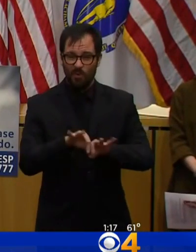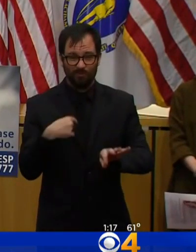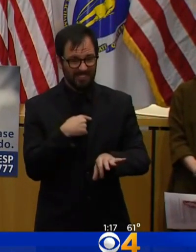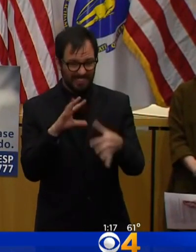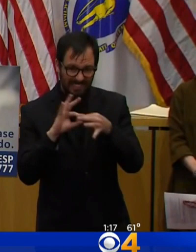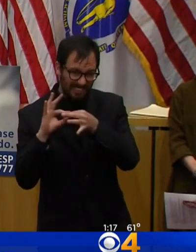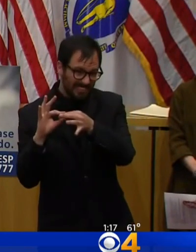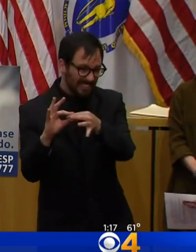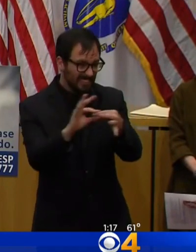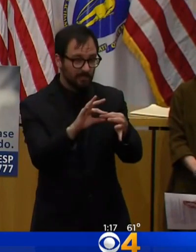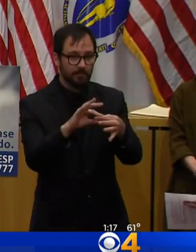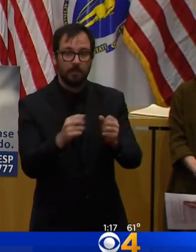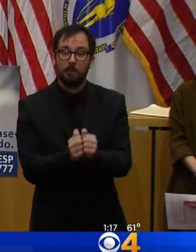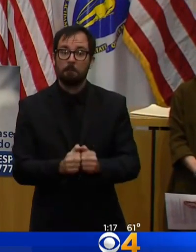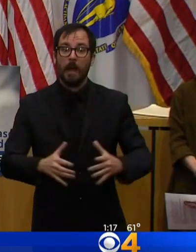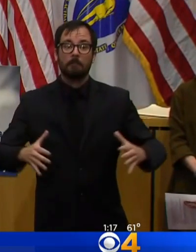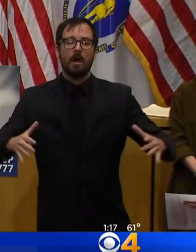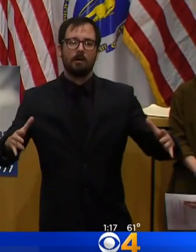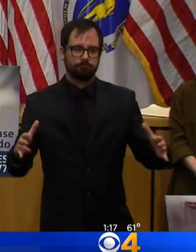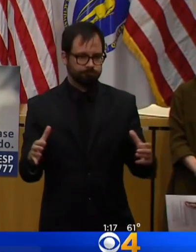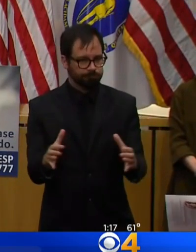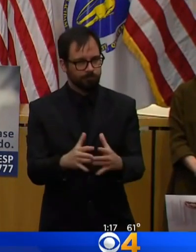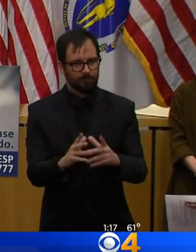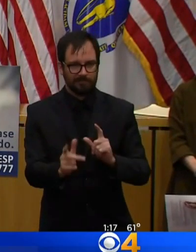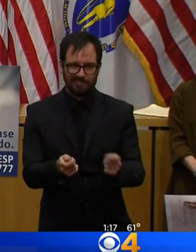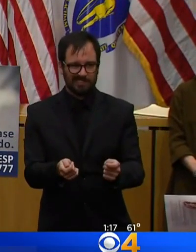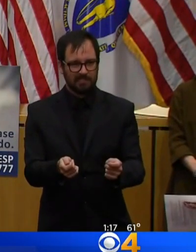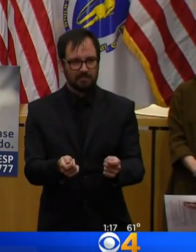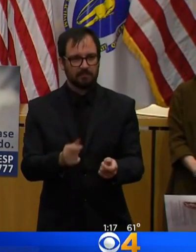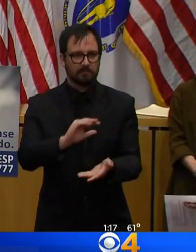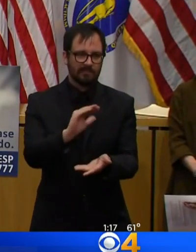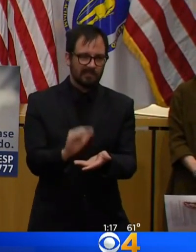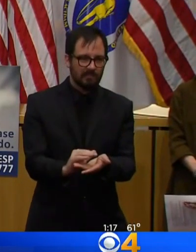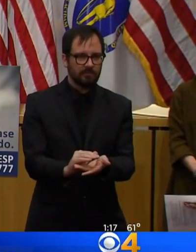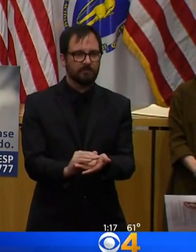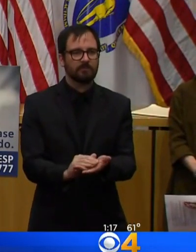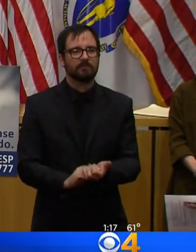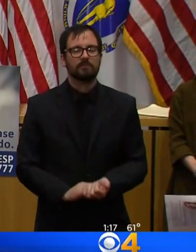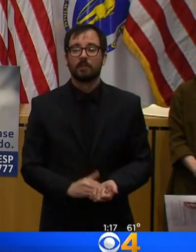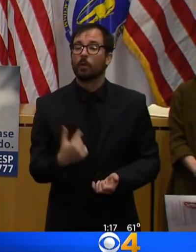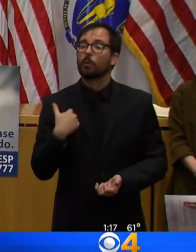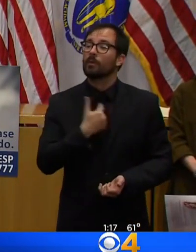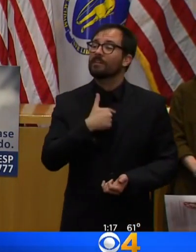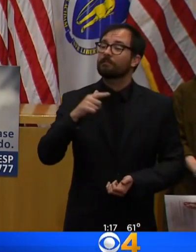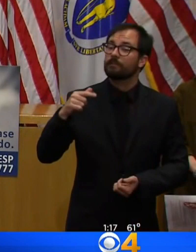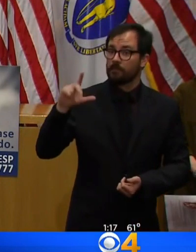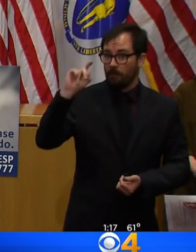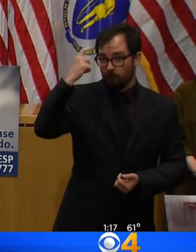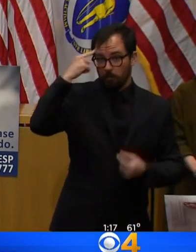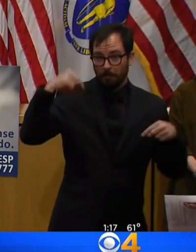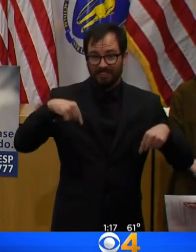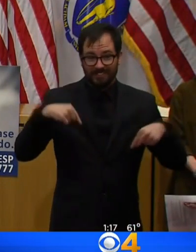OF THE DISEASE. THE COMMAND CENTER WE LAUNCHED IN EVERY BRANCH OF STATE GOVERNMENT IS ALSO STEPPING UP, SO MASSACHUSETTS CAN RESPOND TO